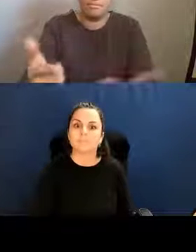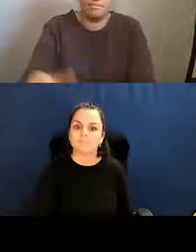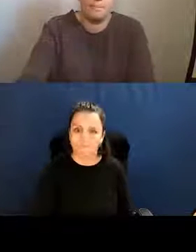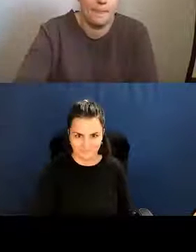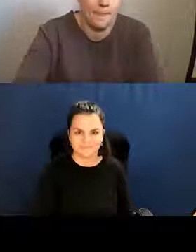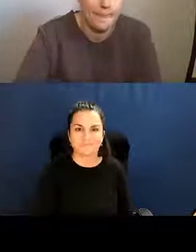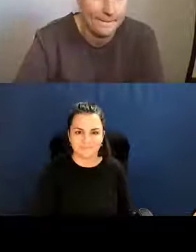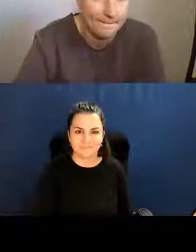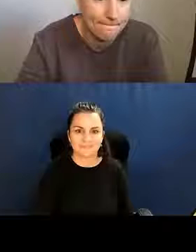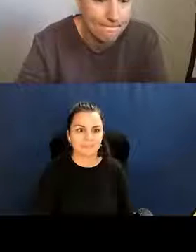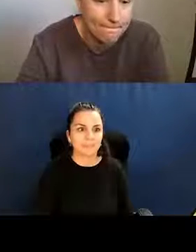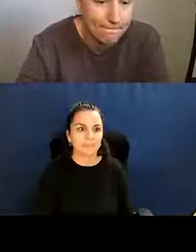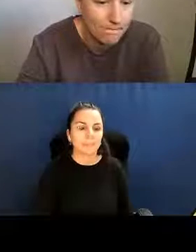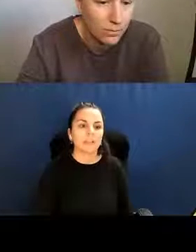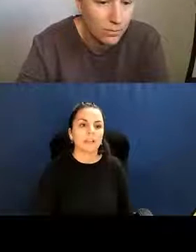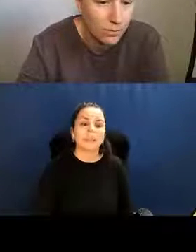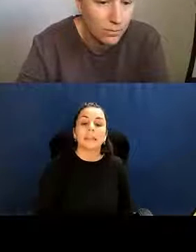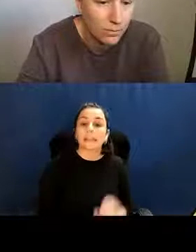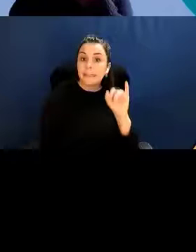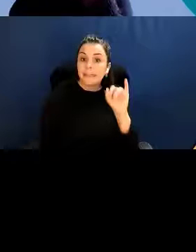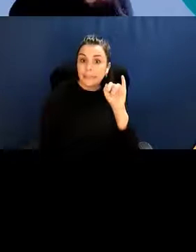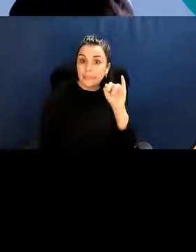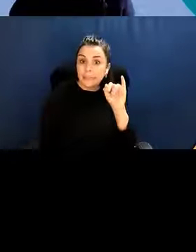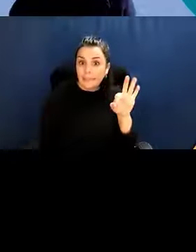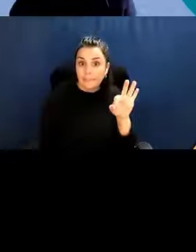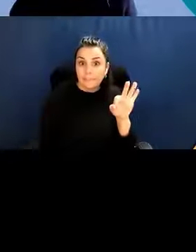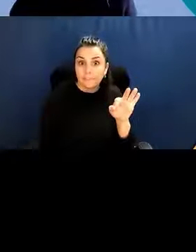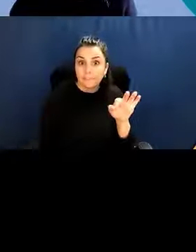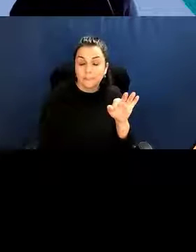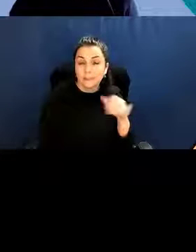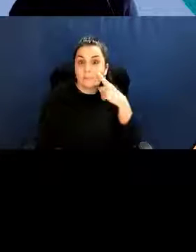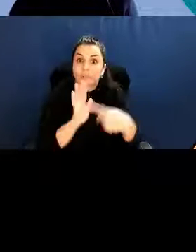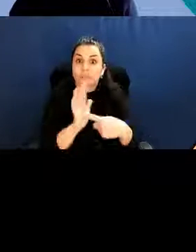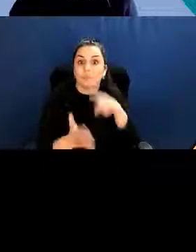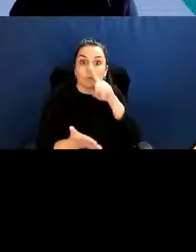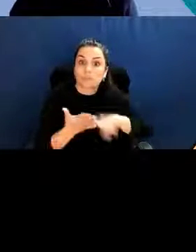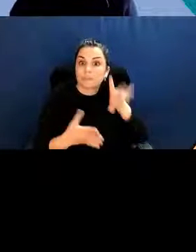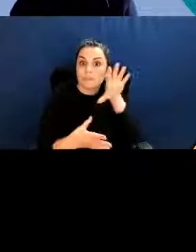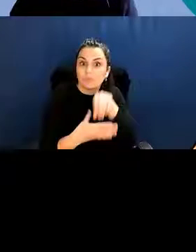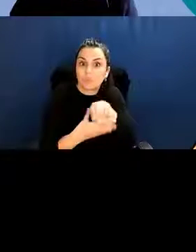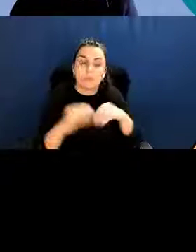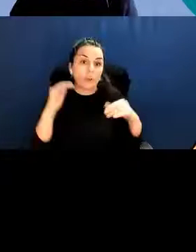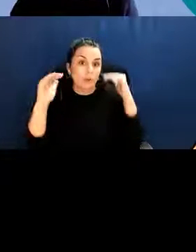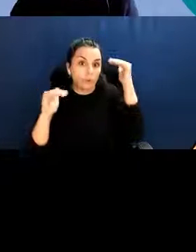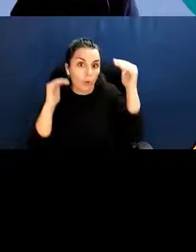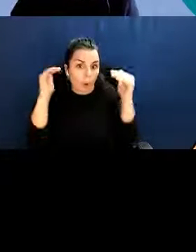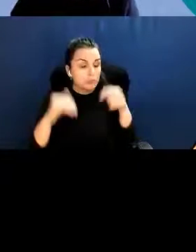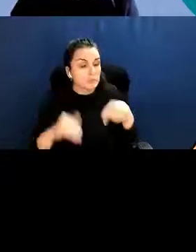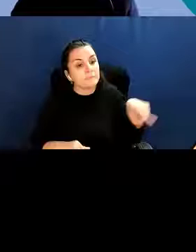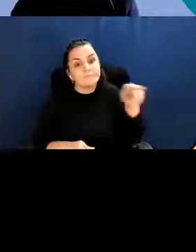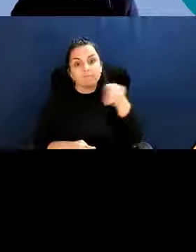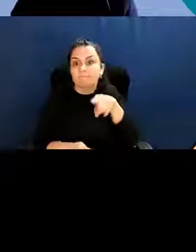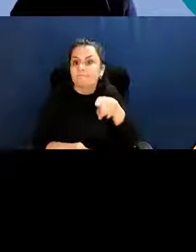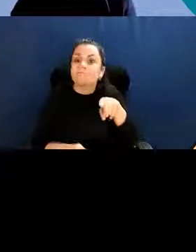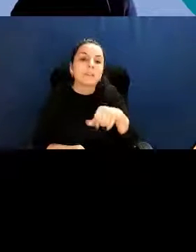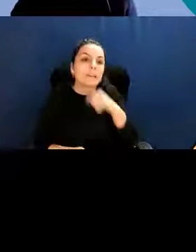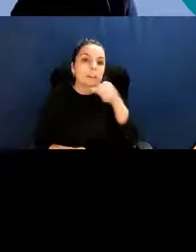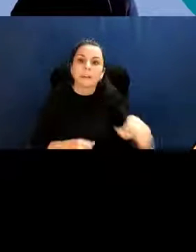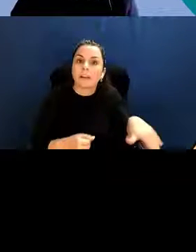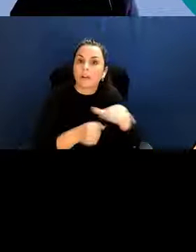And if your research, let's say, involves adult participants who are not otherwise covered by the other subparts,